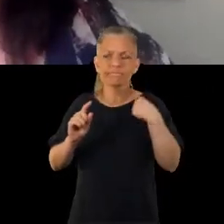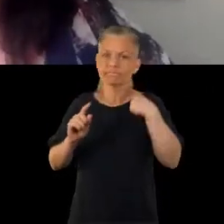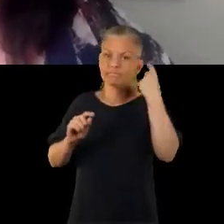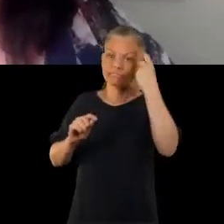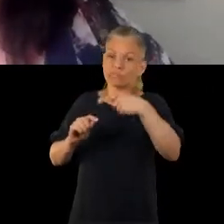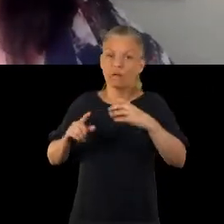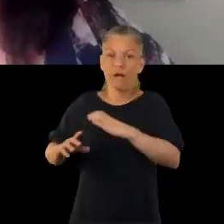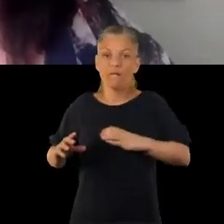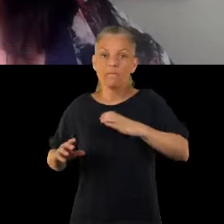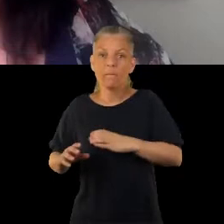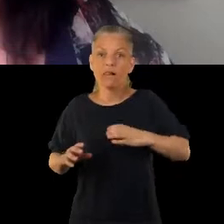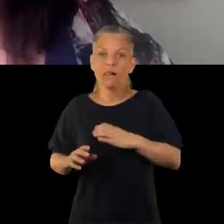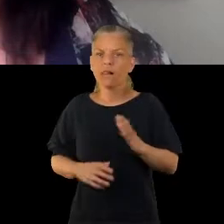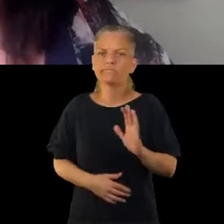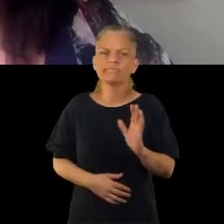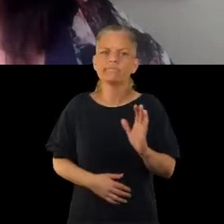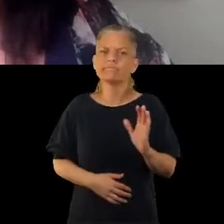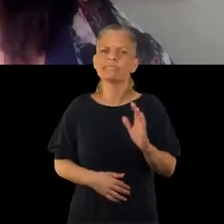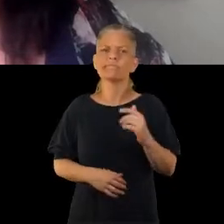so I’d be interested to hear whether that’s been a positive or…